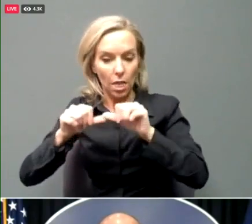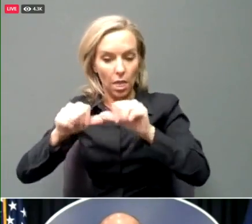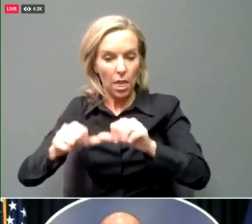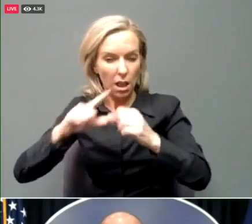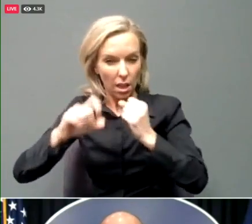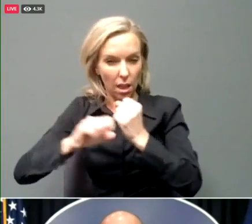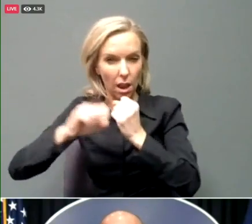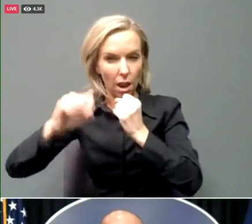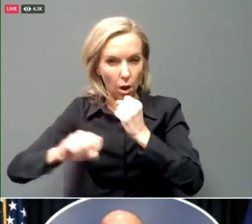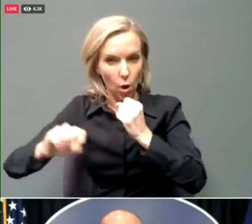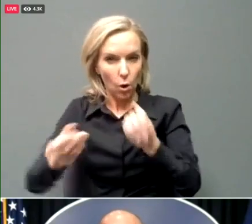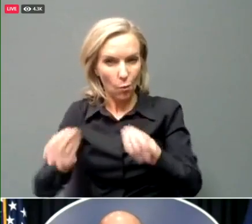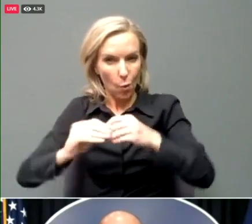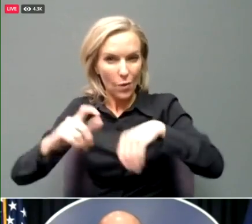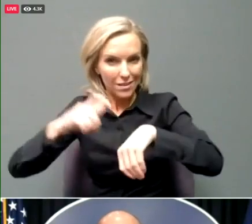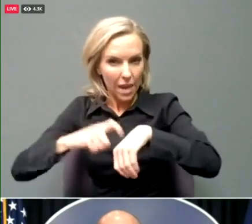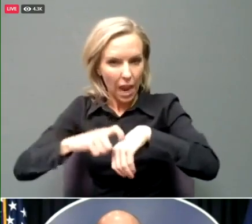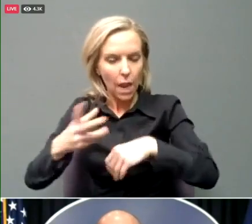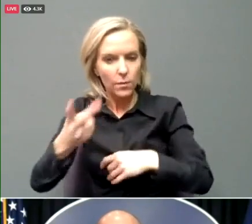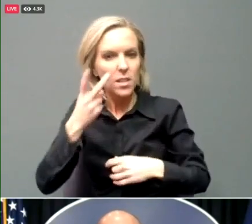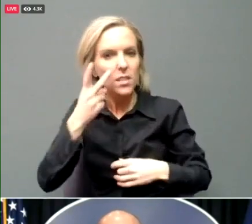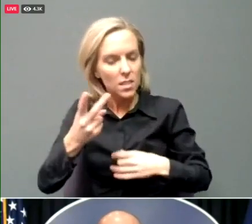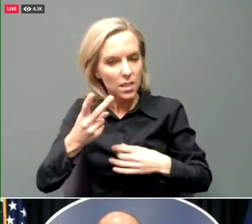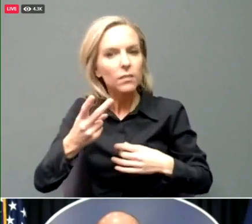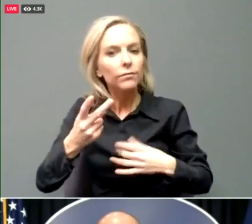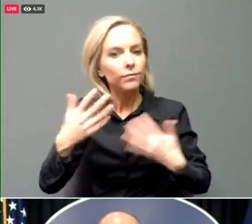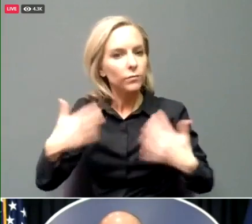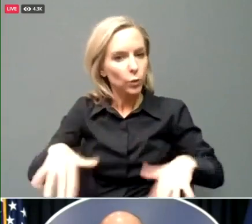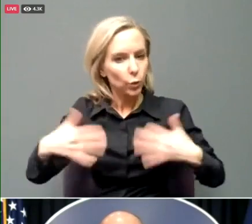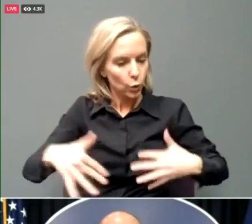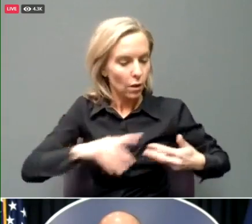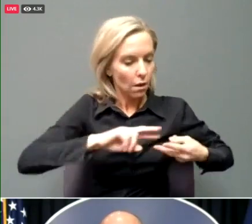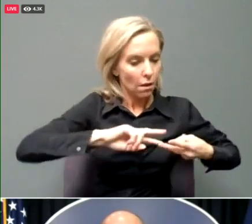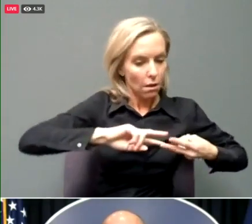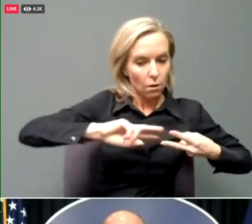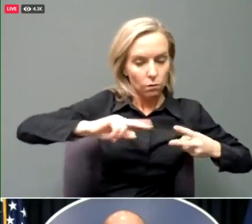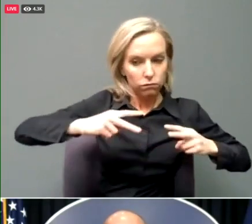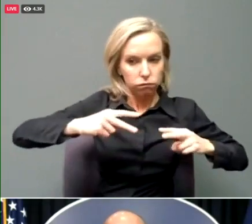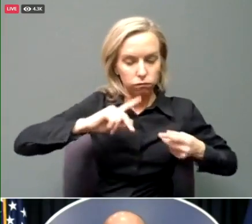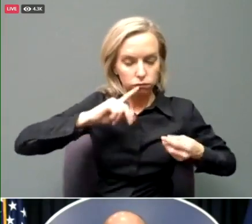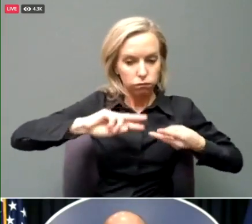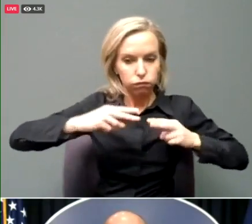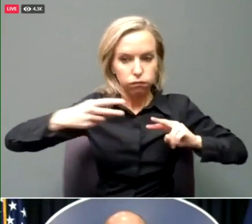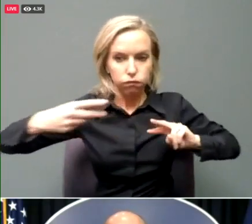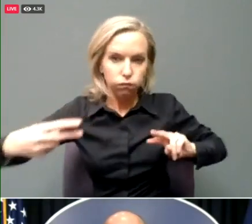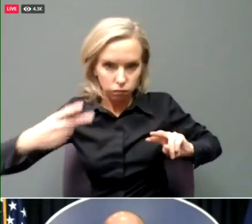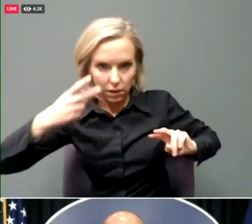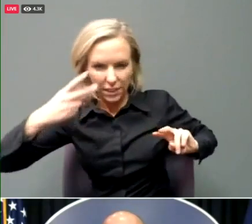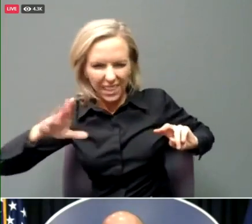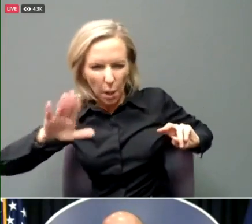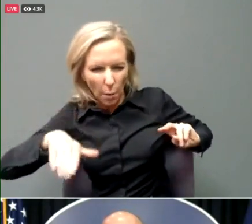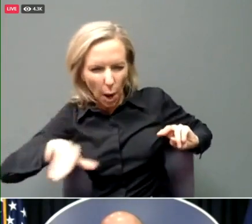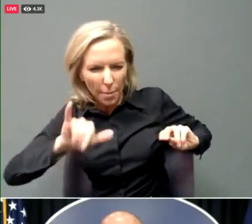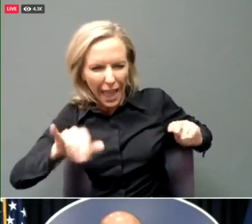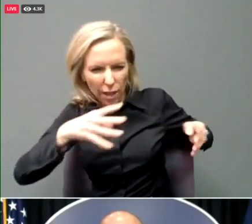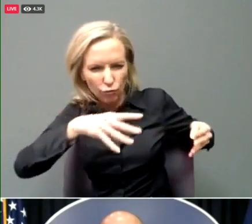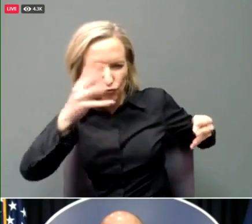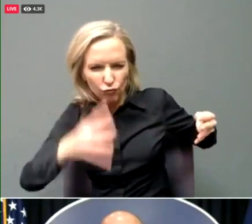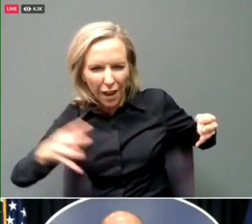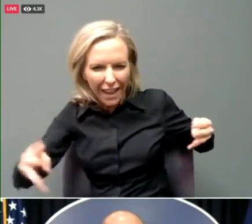distinctly different families that develop so across the bottom of that graph. It's hard to read, I'm sure, on your screens, but across the bottom of